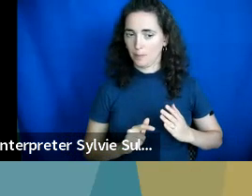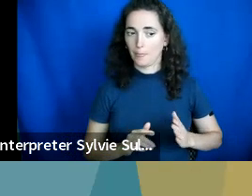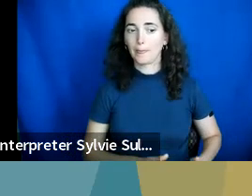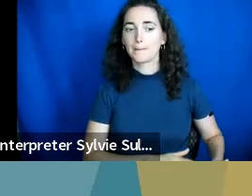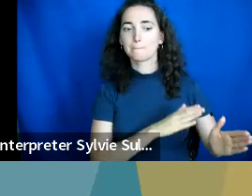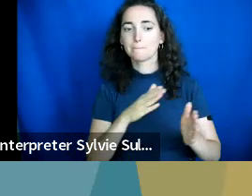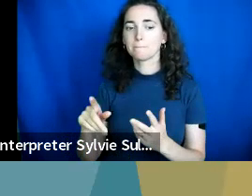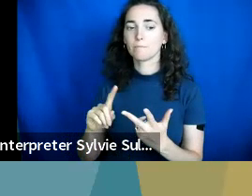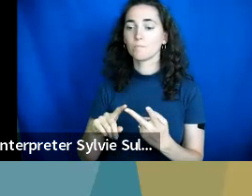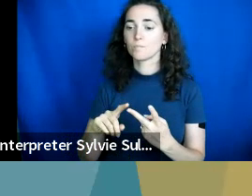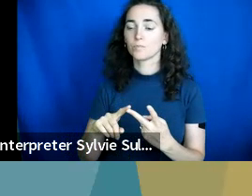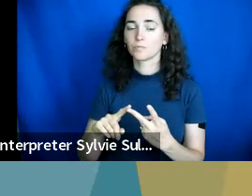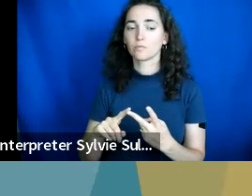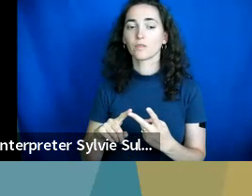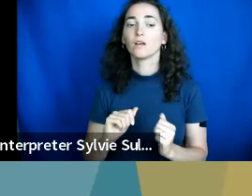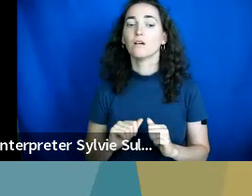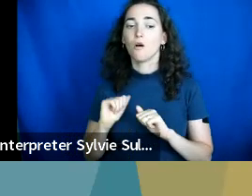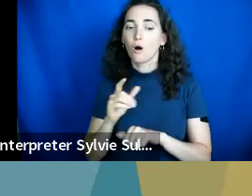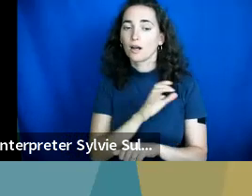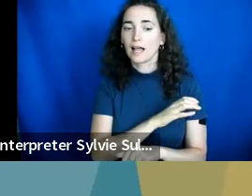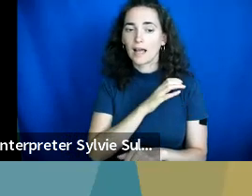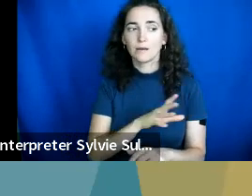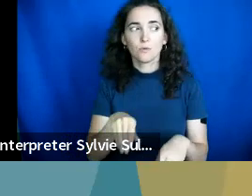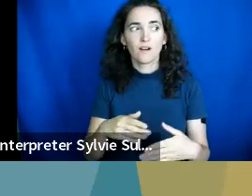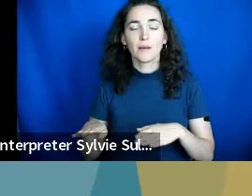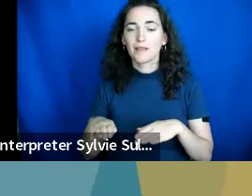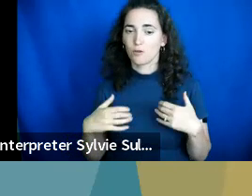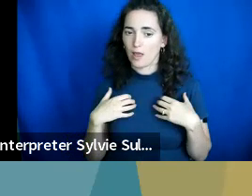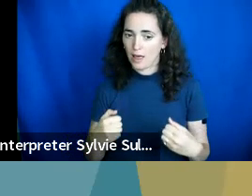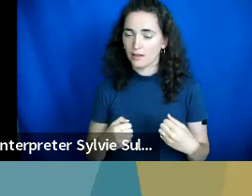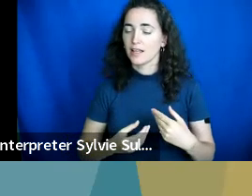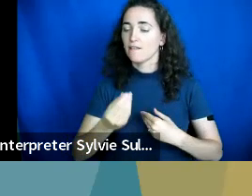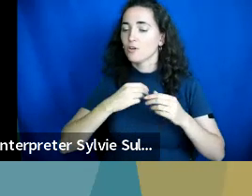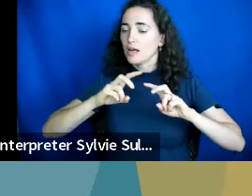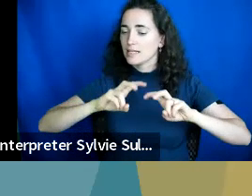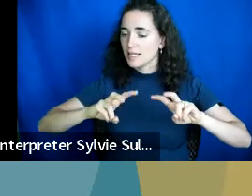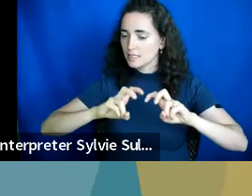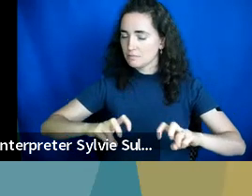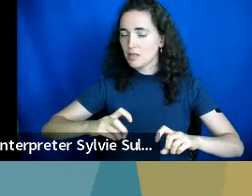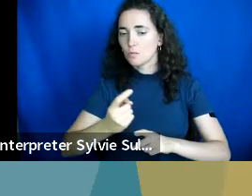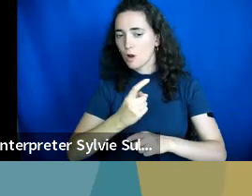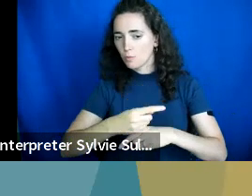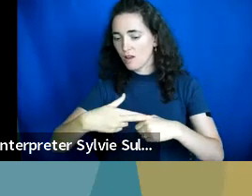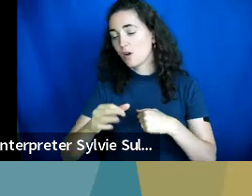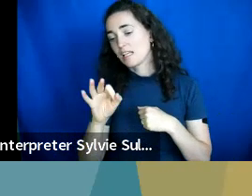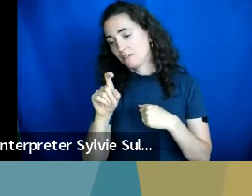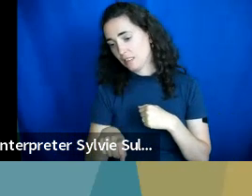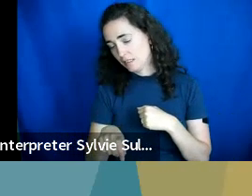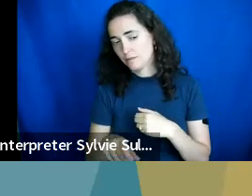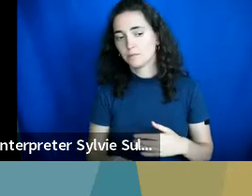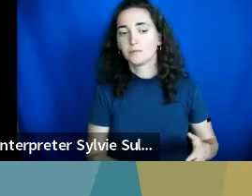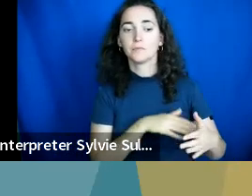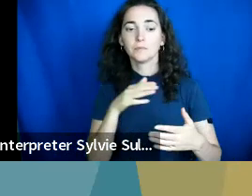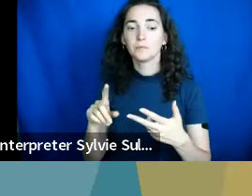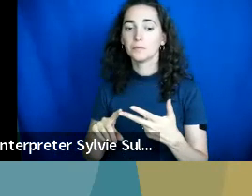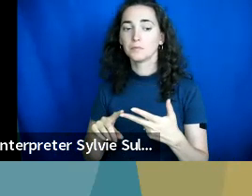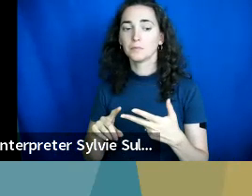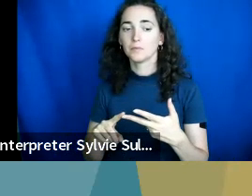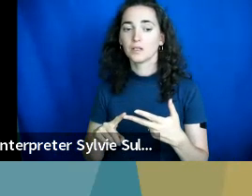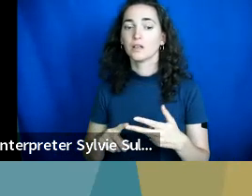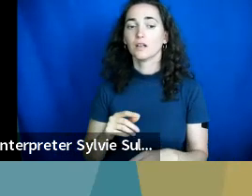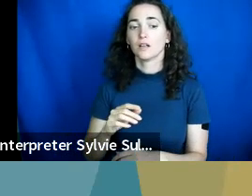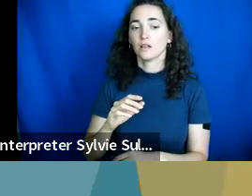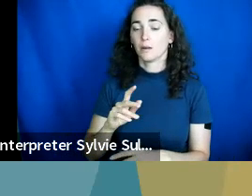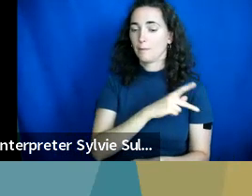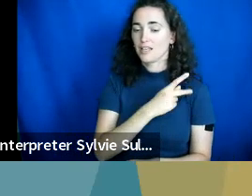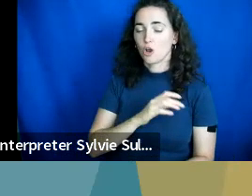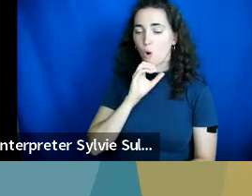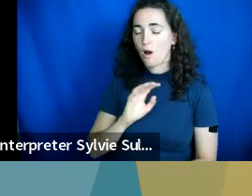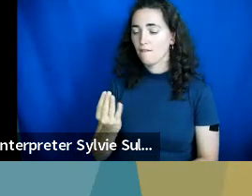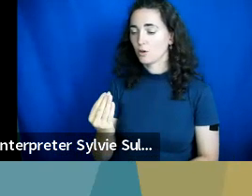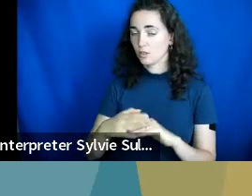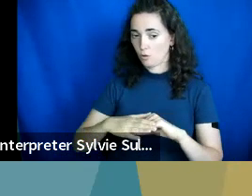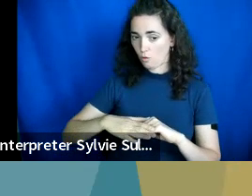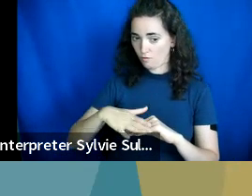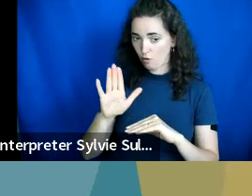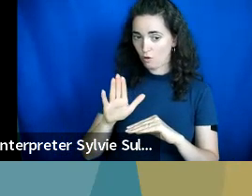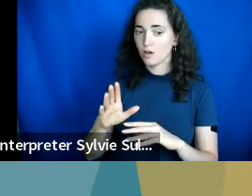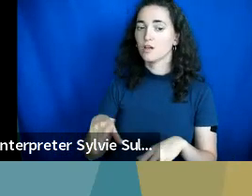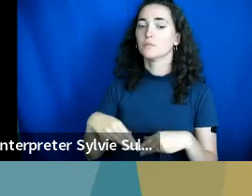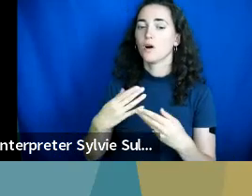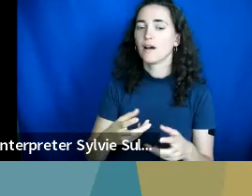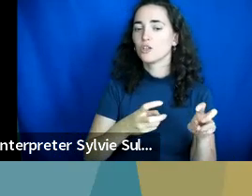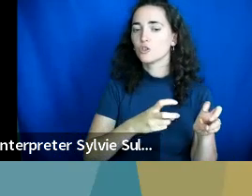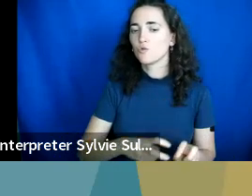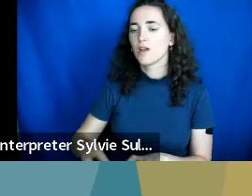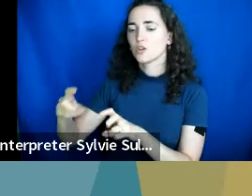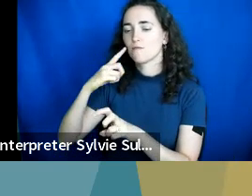The second is that all the clients receive behavioral health and nutritional assessments and appropriate referrals as needed; and third, is that patient's age, 14 and above receive transition to adulthood